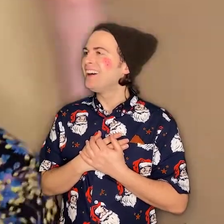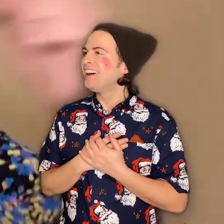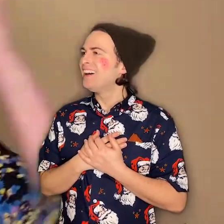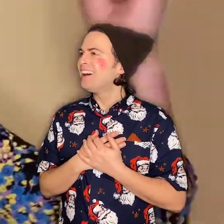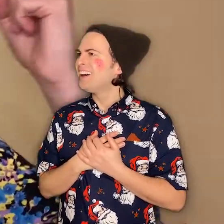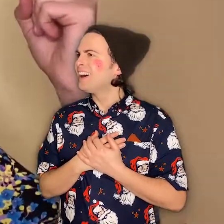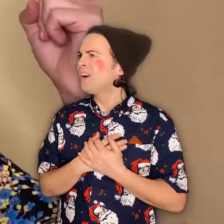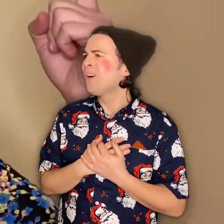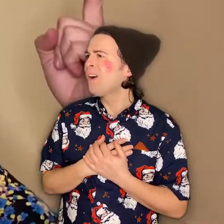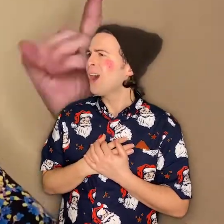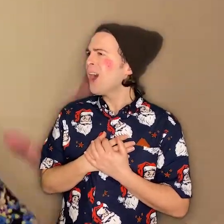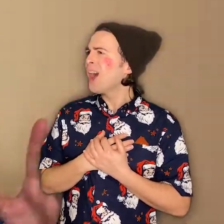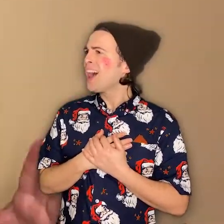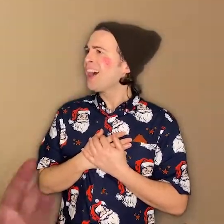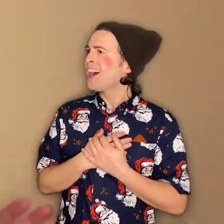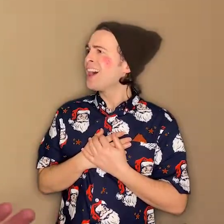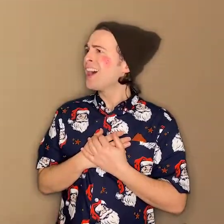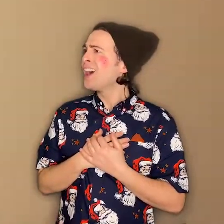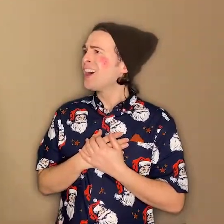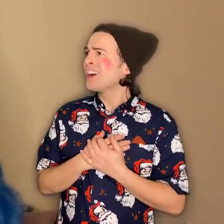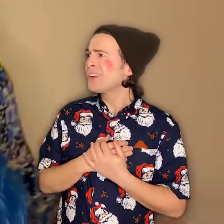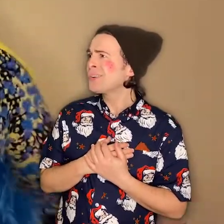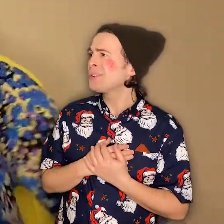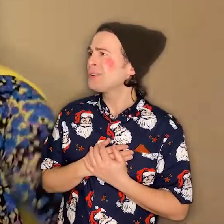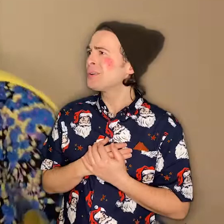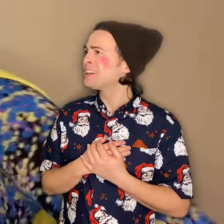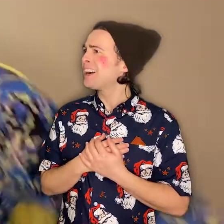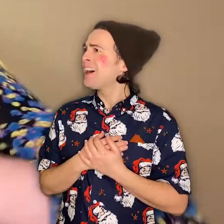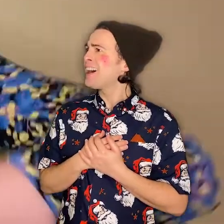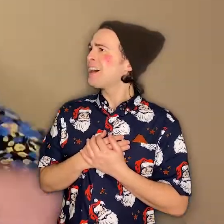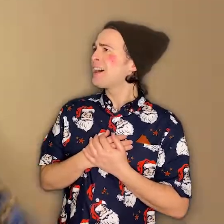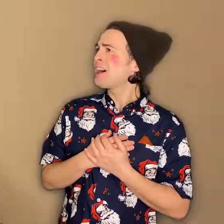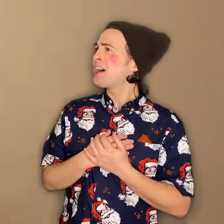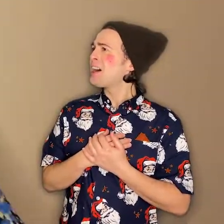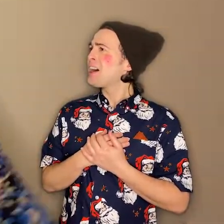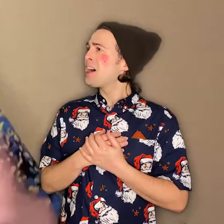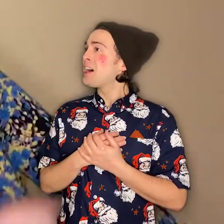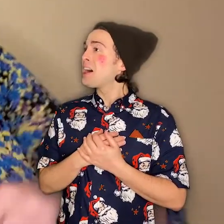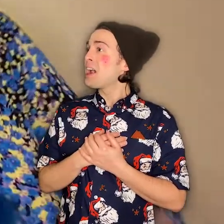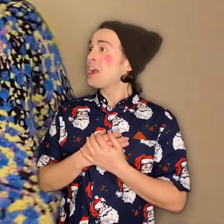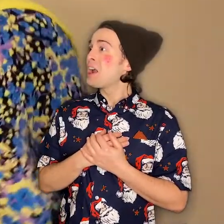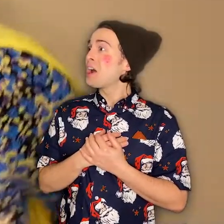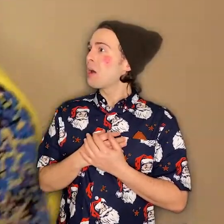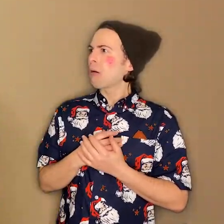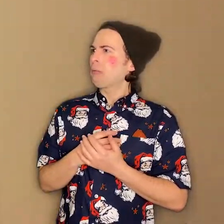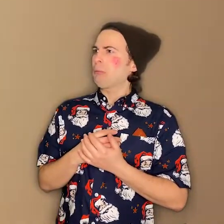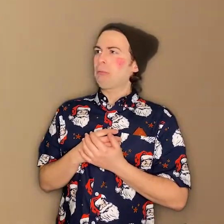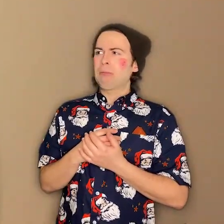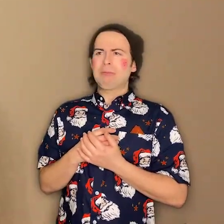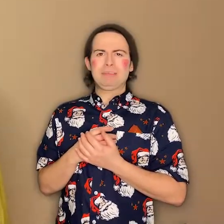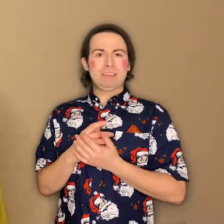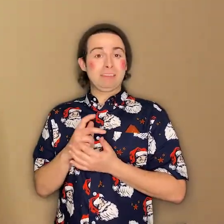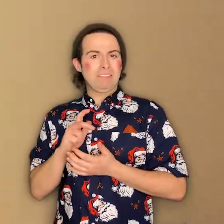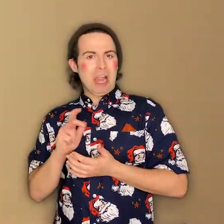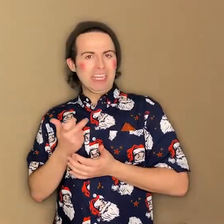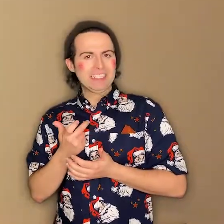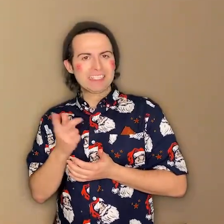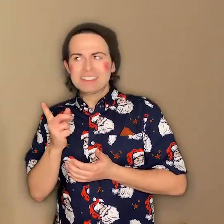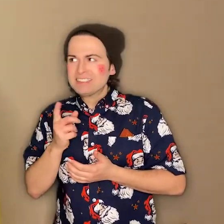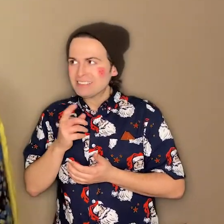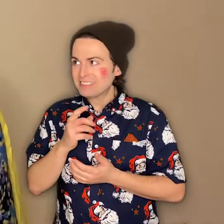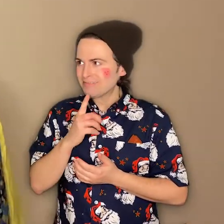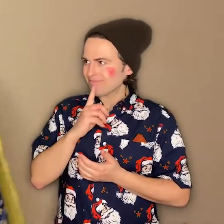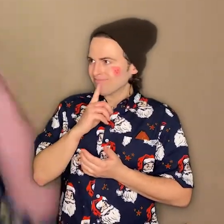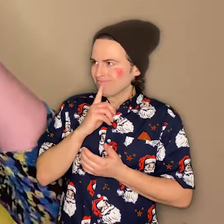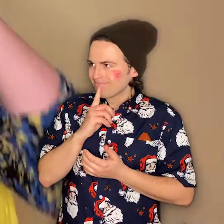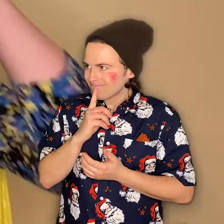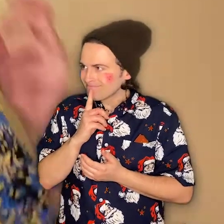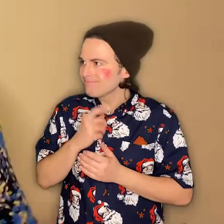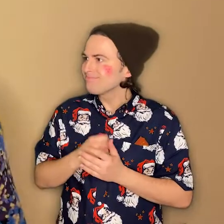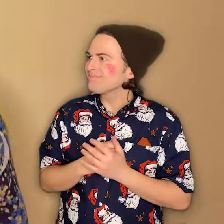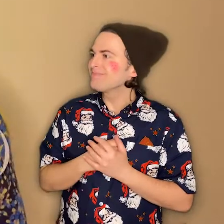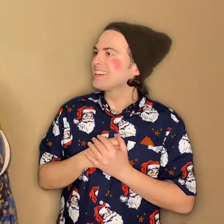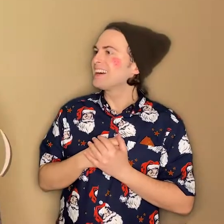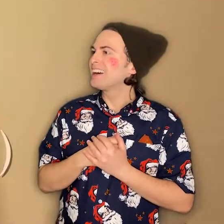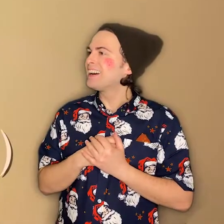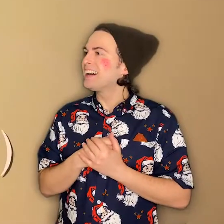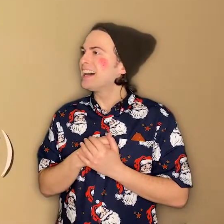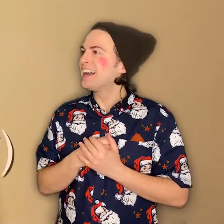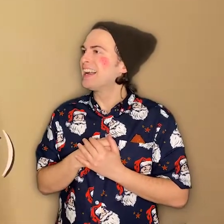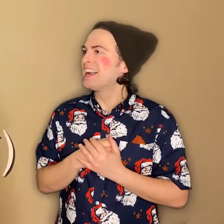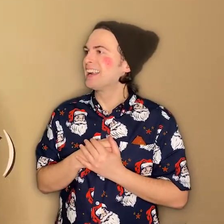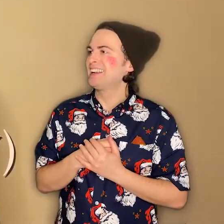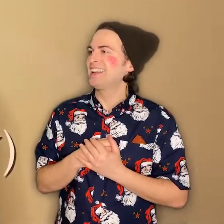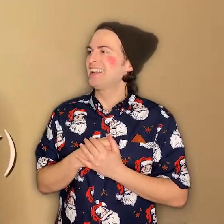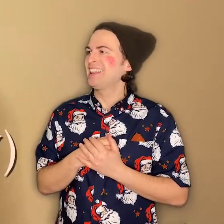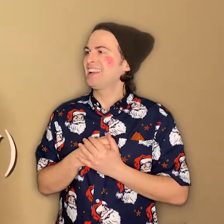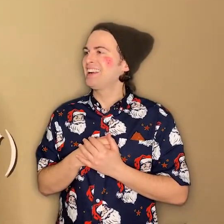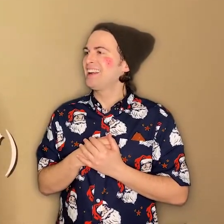cyclones, give gales and to turn tornados (loud fart noise). That was me. Sorry about that boys and girls